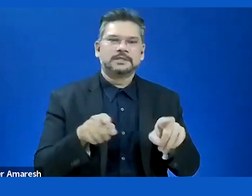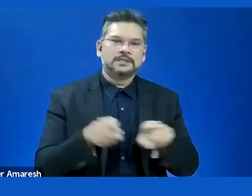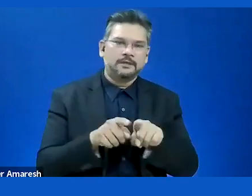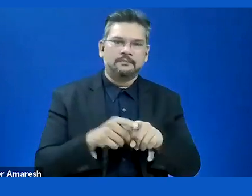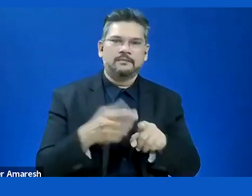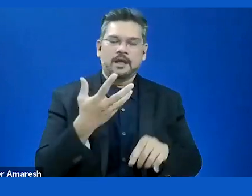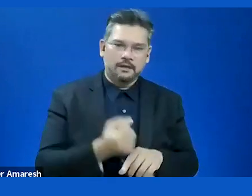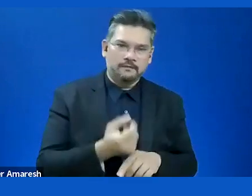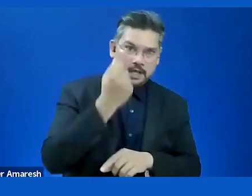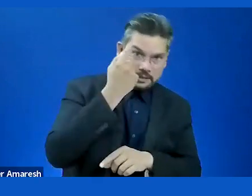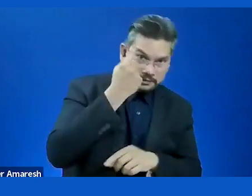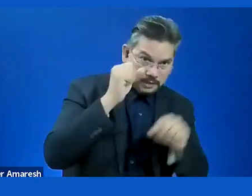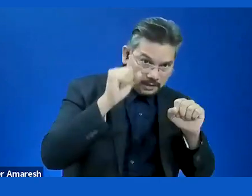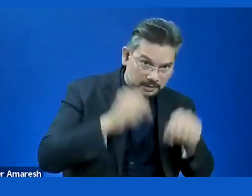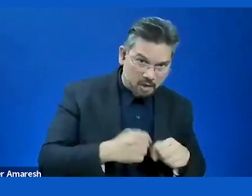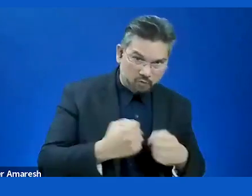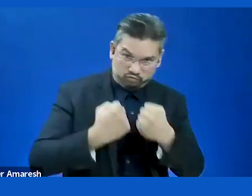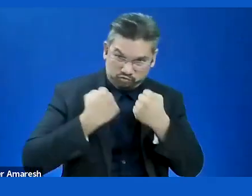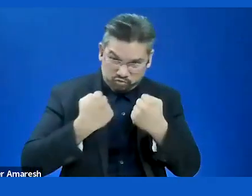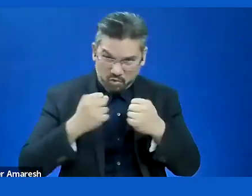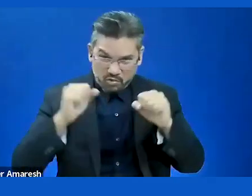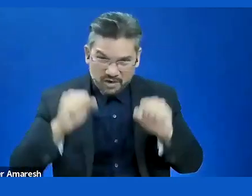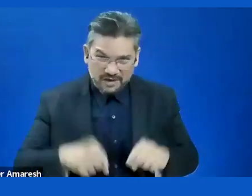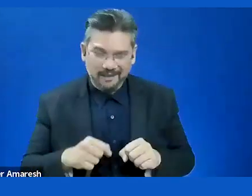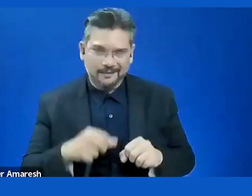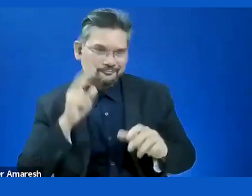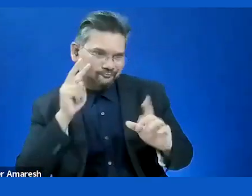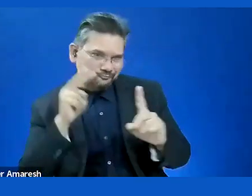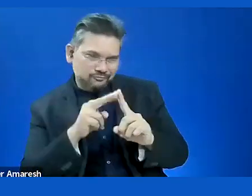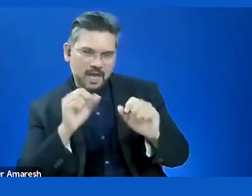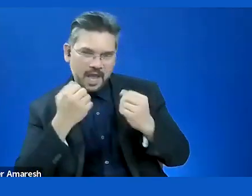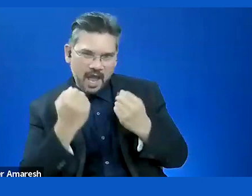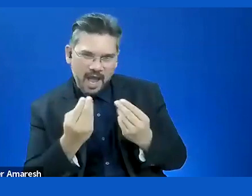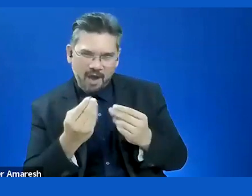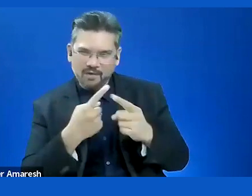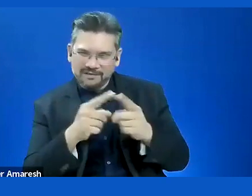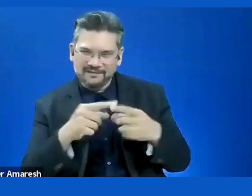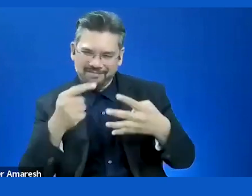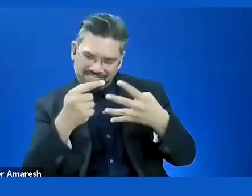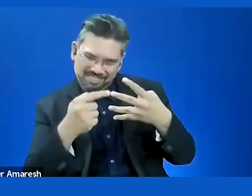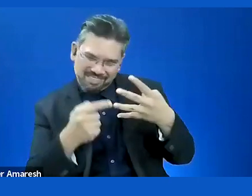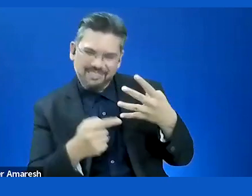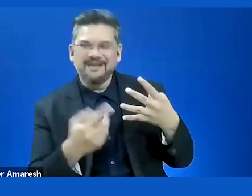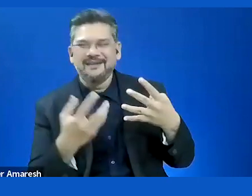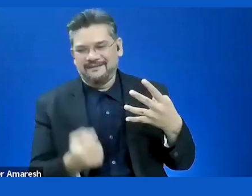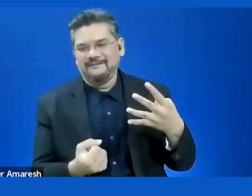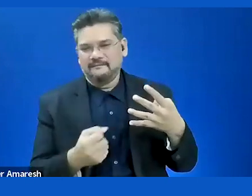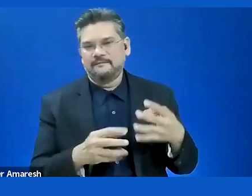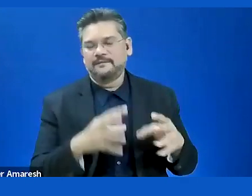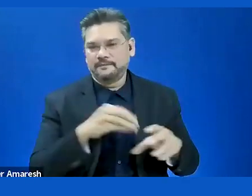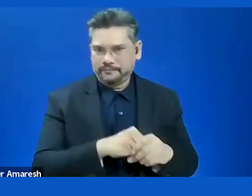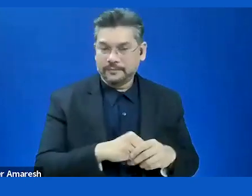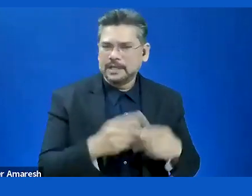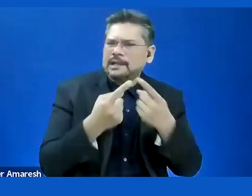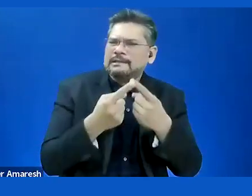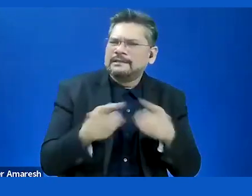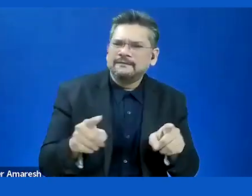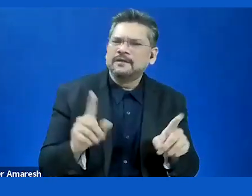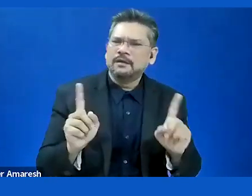robustness. Those we all know. The differences, the WAD is the Directive discussing today,